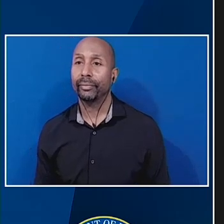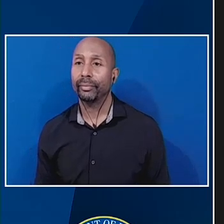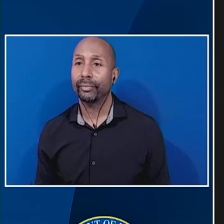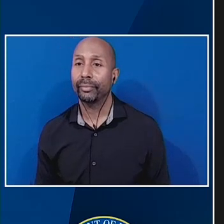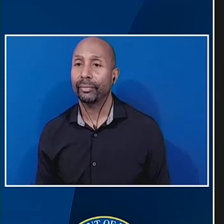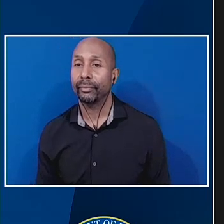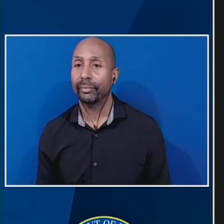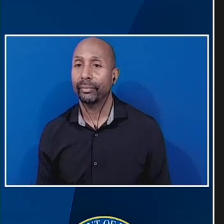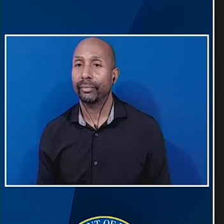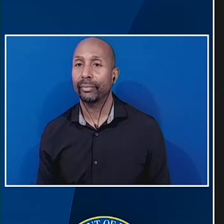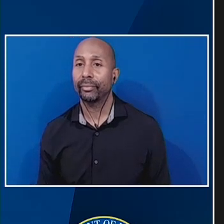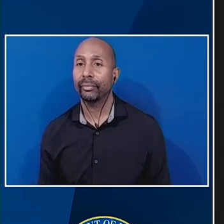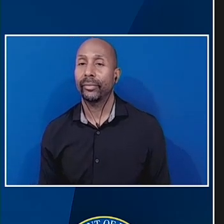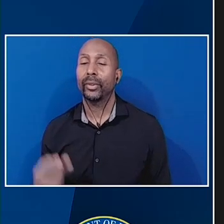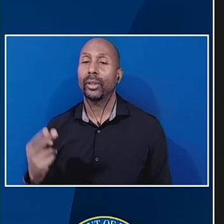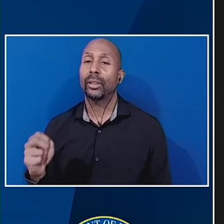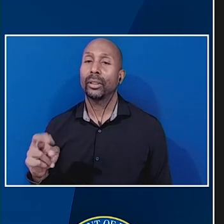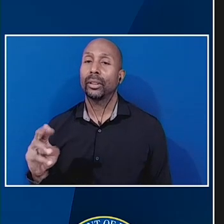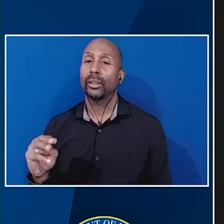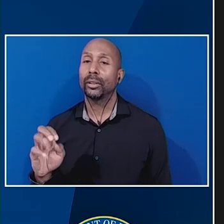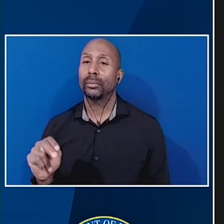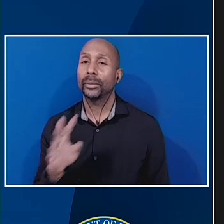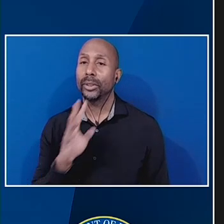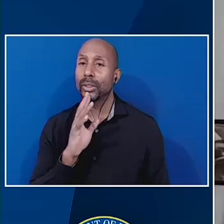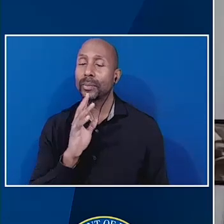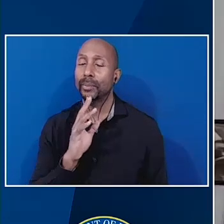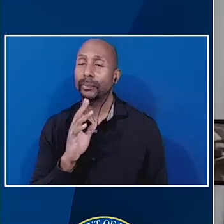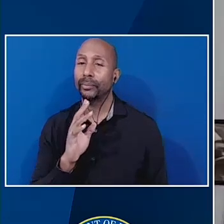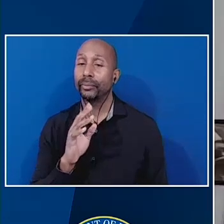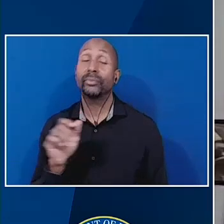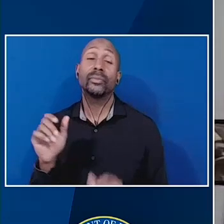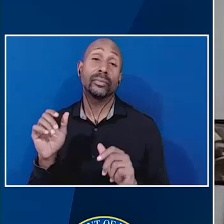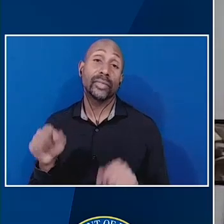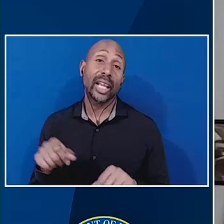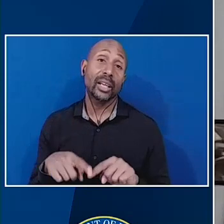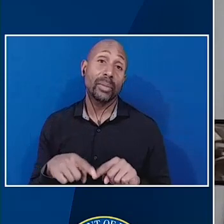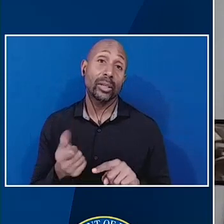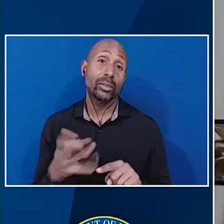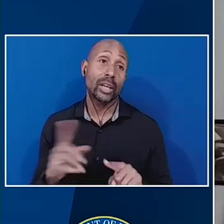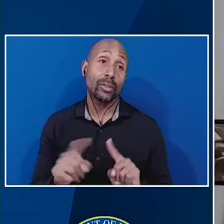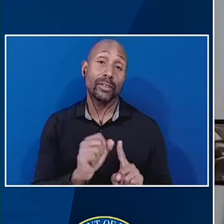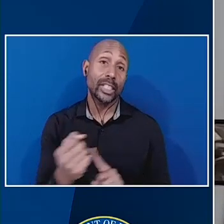I mean, I think it could depend on several circumstances. Maybe it has to do with,